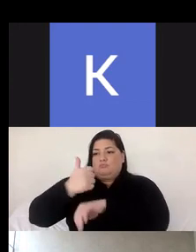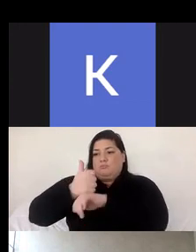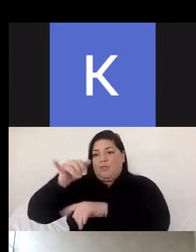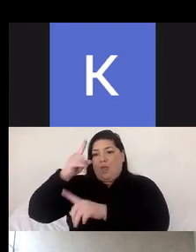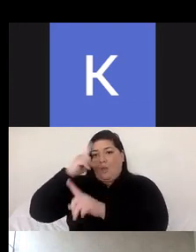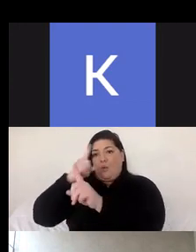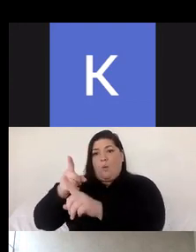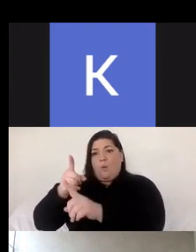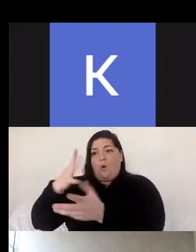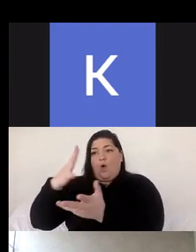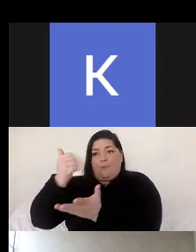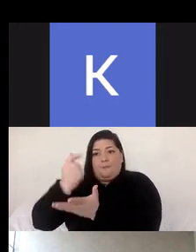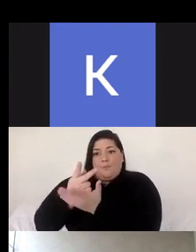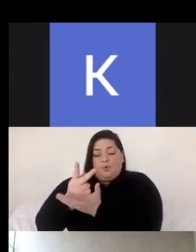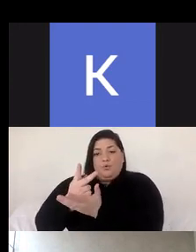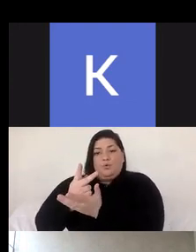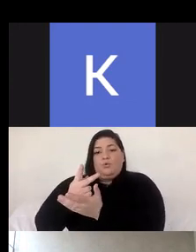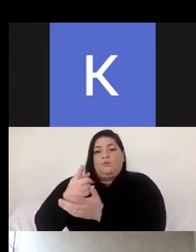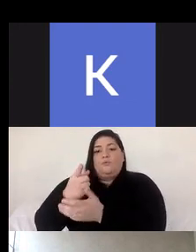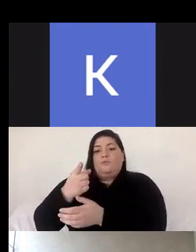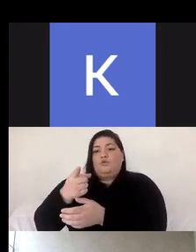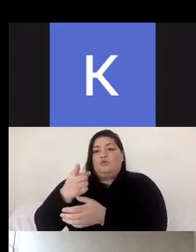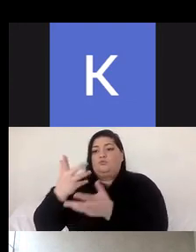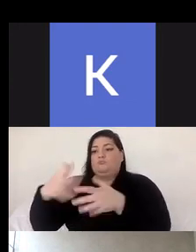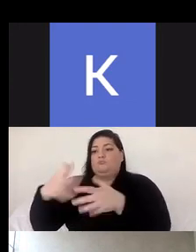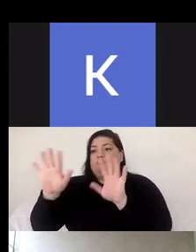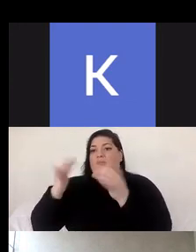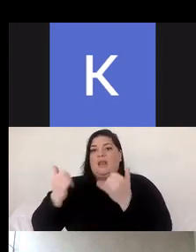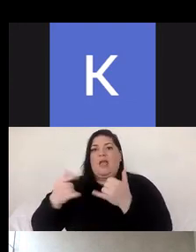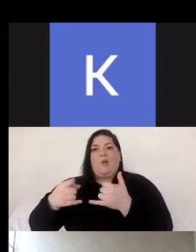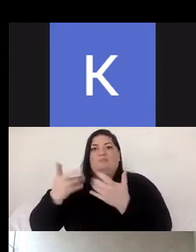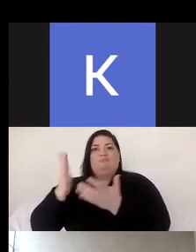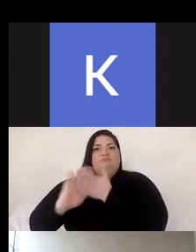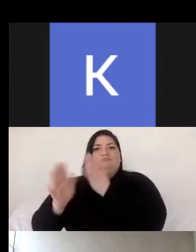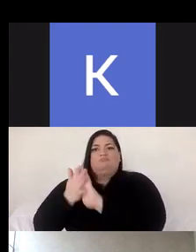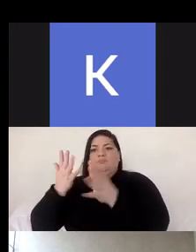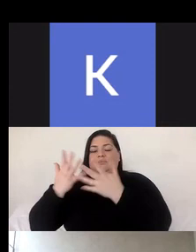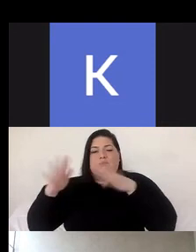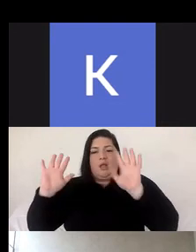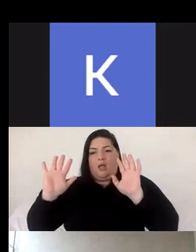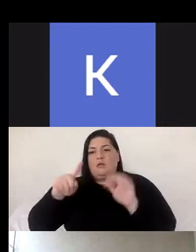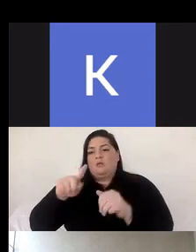it was approved, you did it, and now it's completely done, then you put completed.